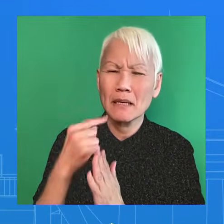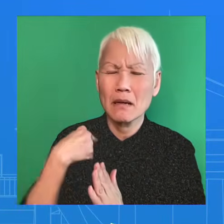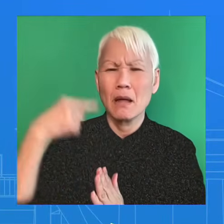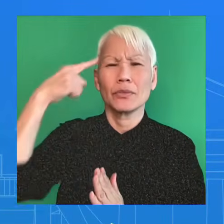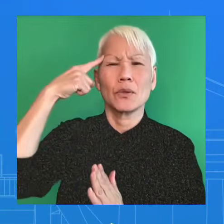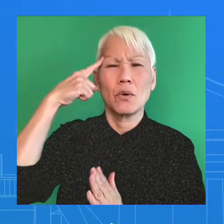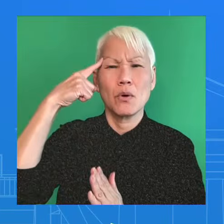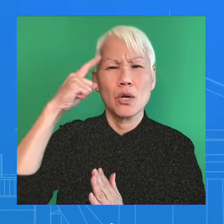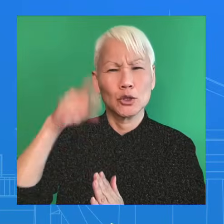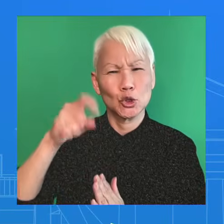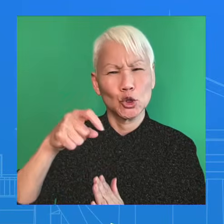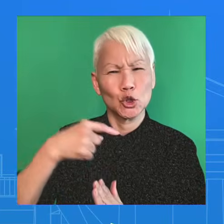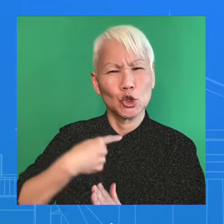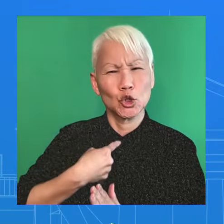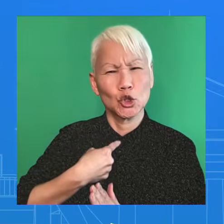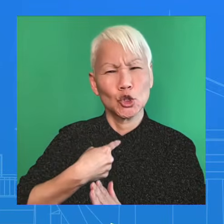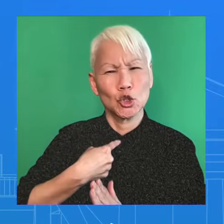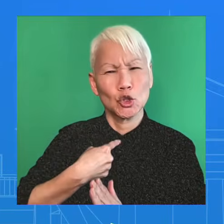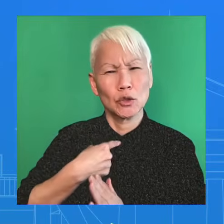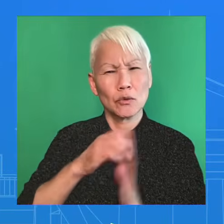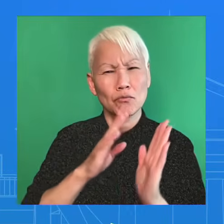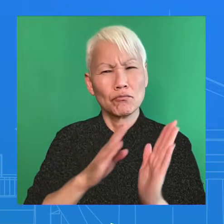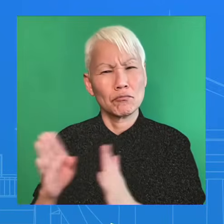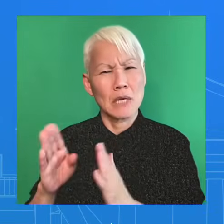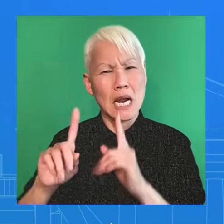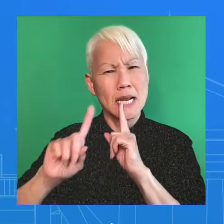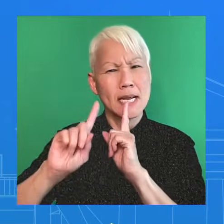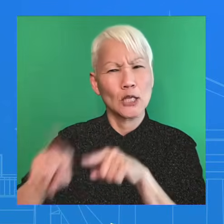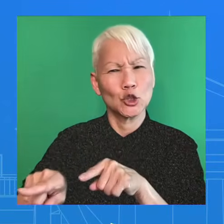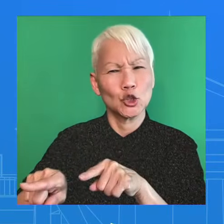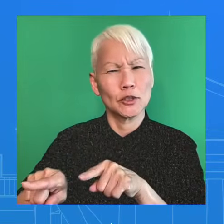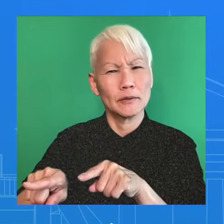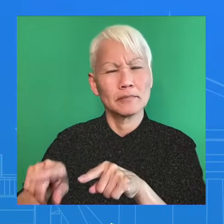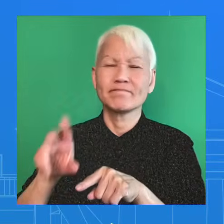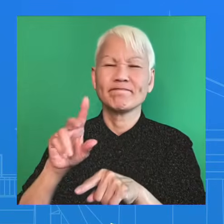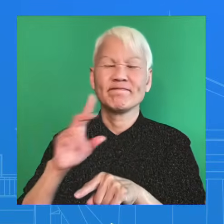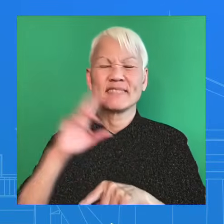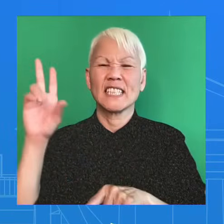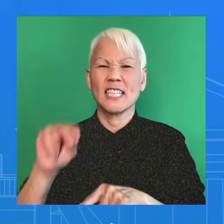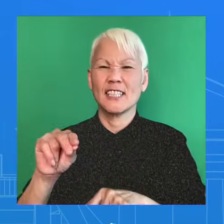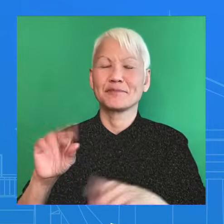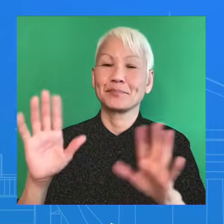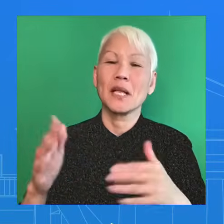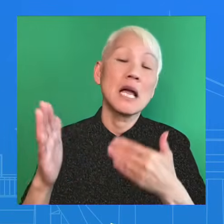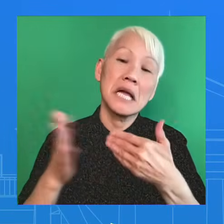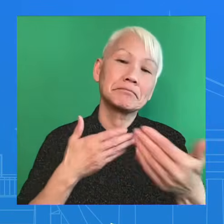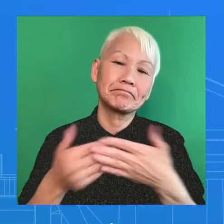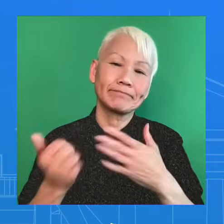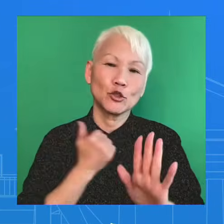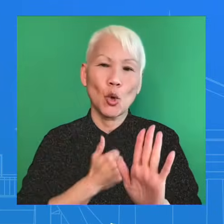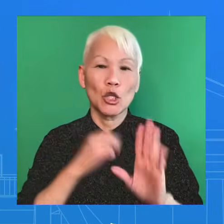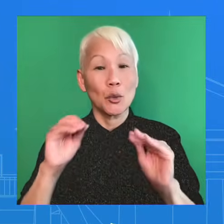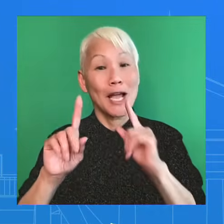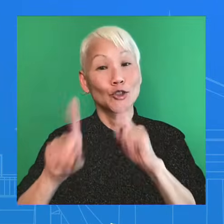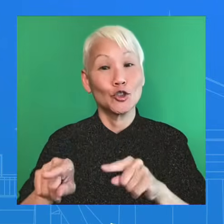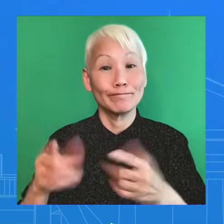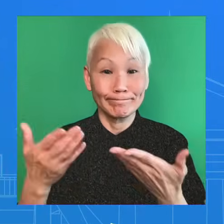So I do not have an answer for you, brother. I'm sorry. I'll have to get --I'll have to get back to you. Ms. Jean-Pierre: Go ahead. Mr. Kirby: Man! The Press: Thank you.